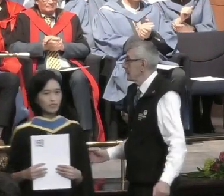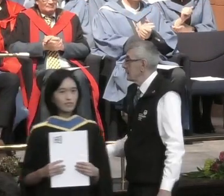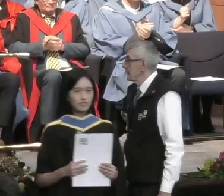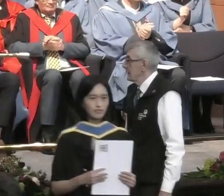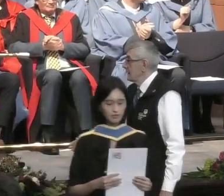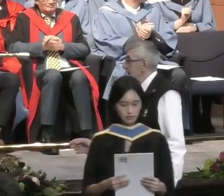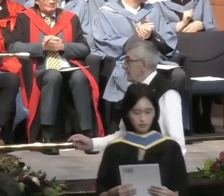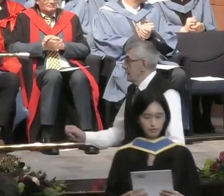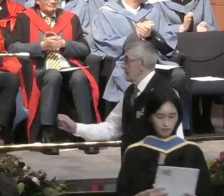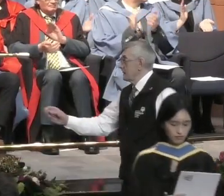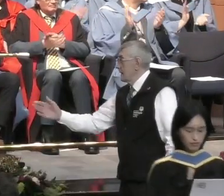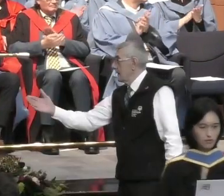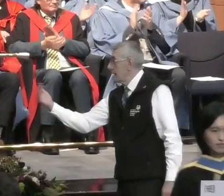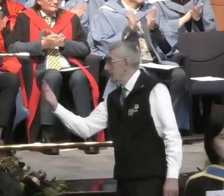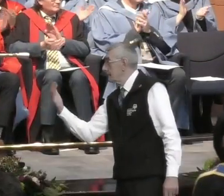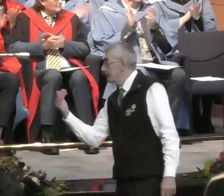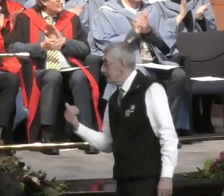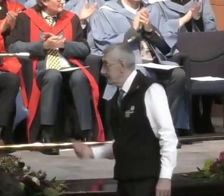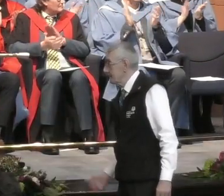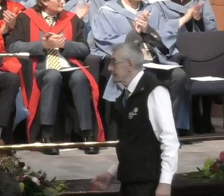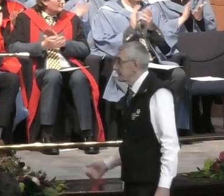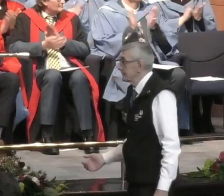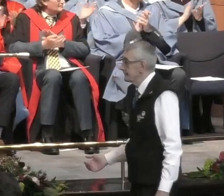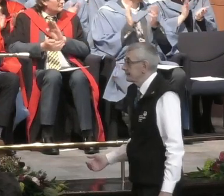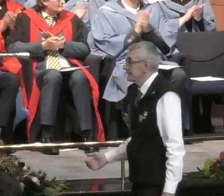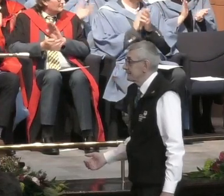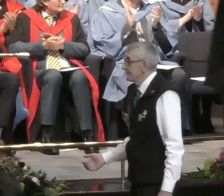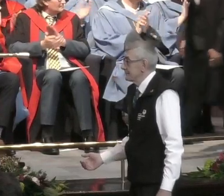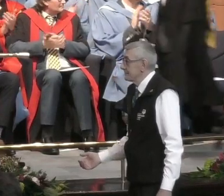Che-wei Fan. (AUDIENCE APPLAUDS)